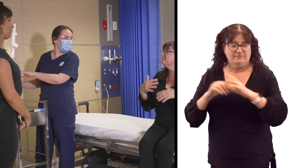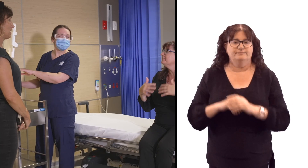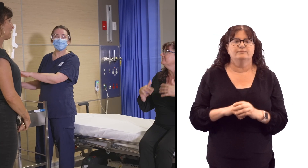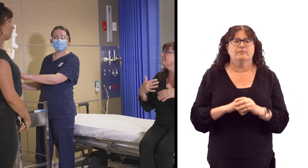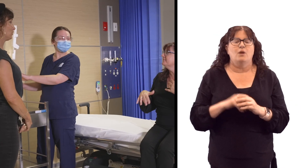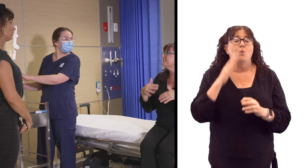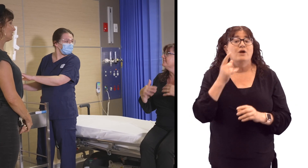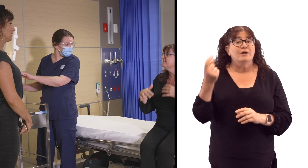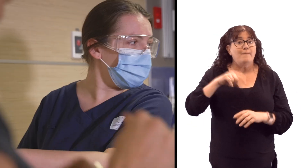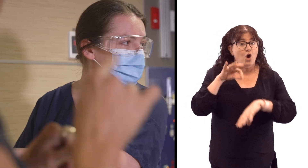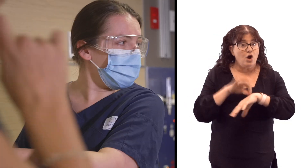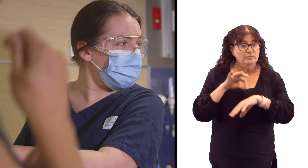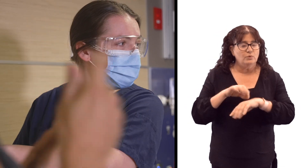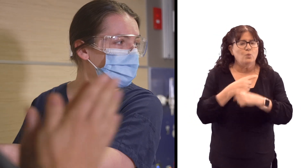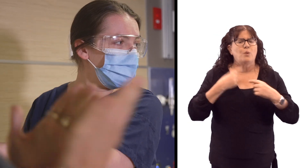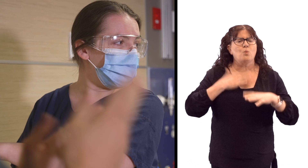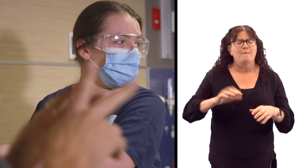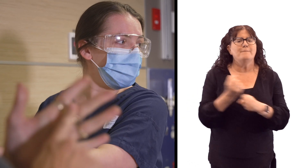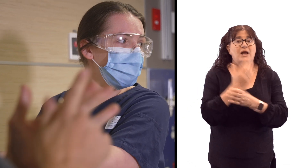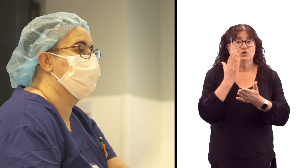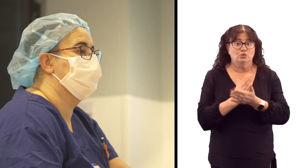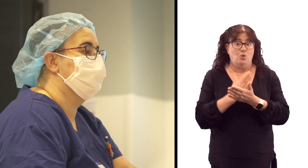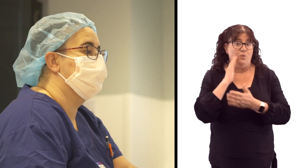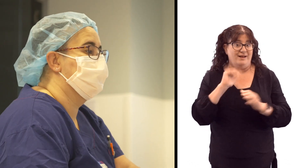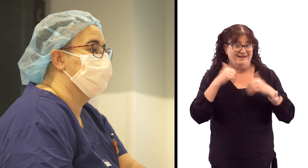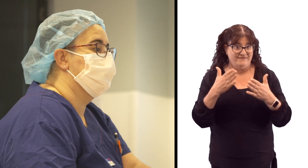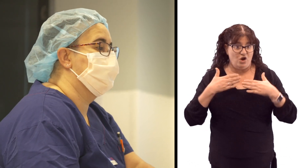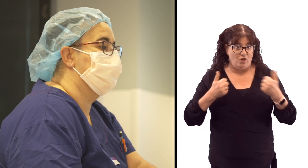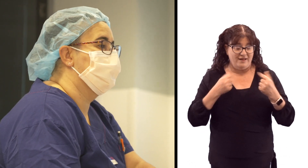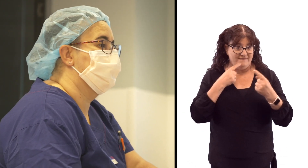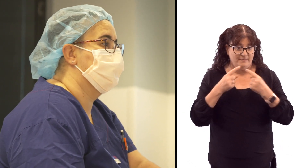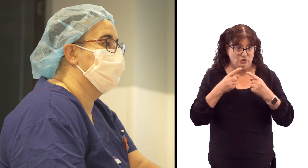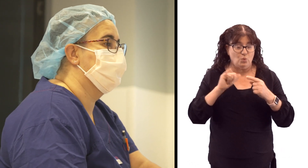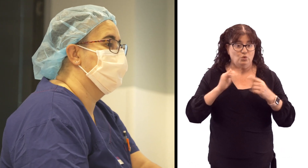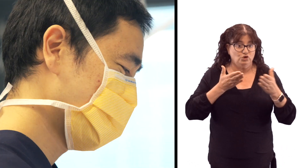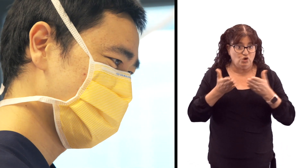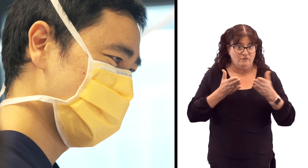with the deaf and hard of hearing community. If you need to access our services or come to hospital,